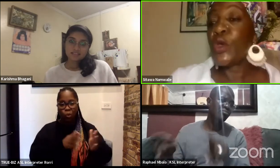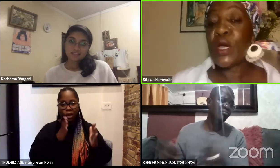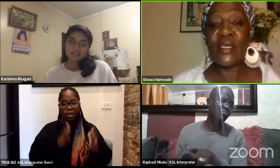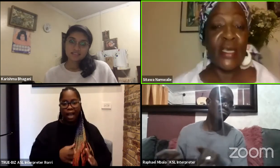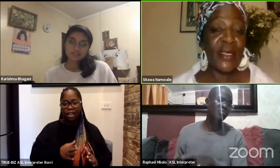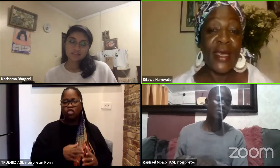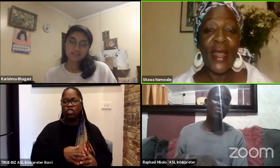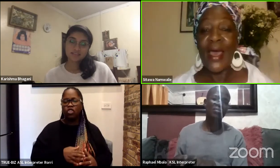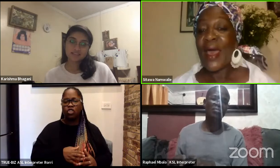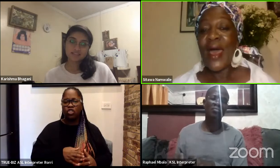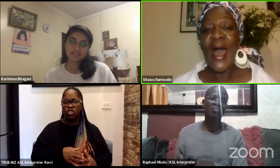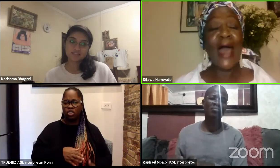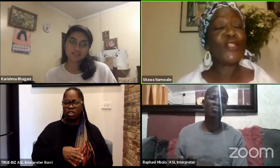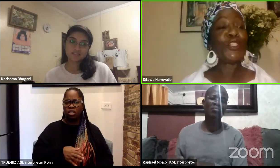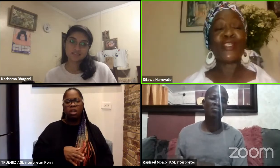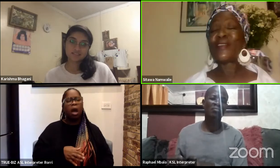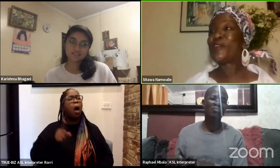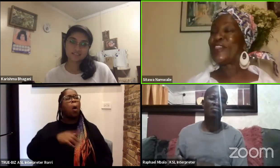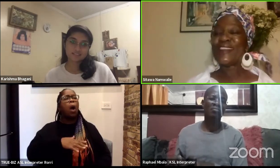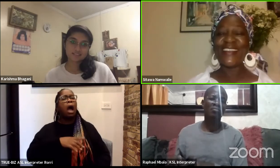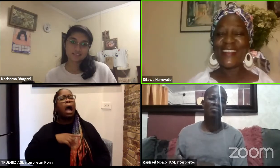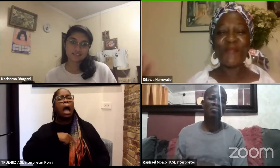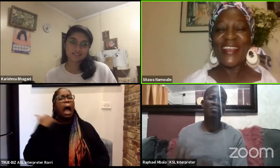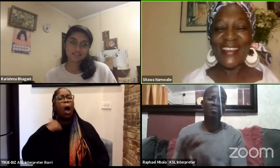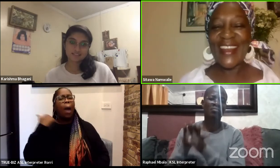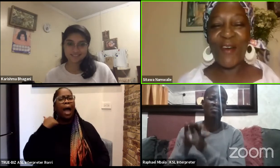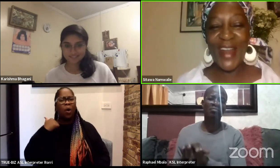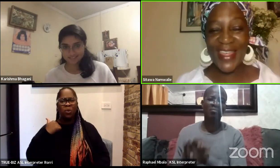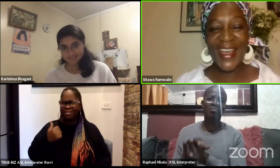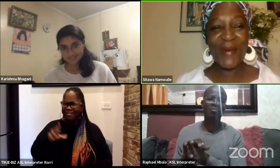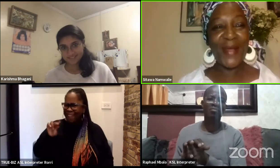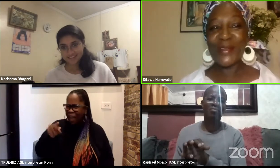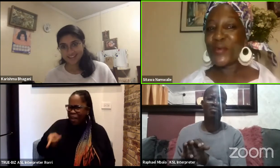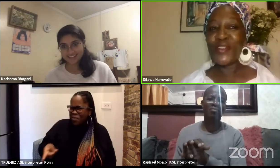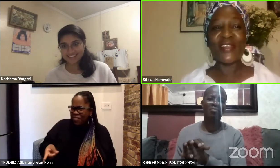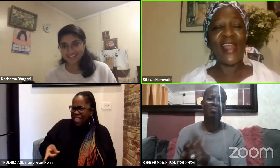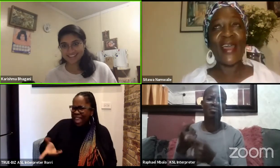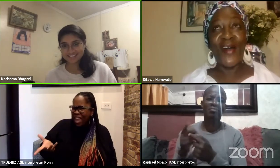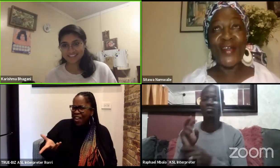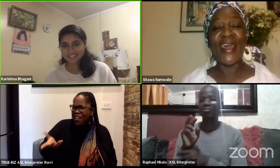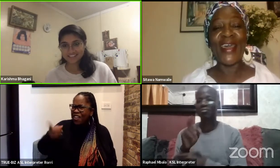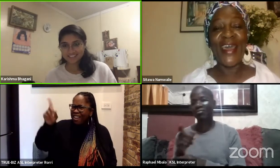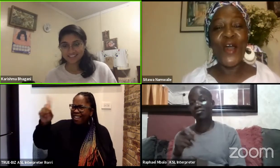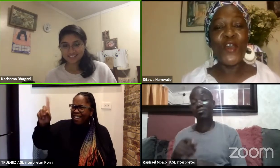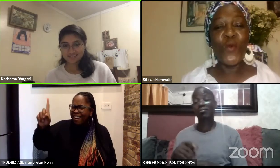when you can see it in, and it's amazing now when I think about it, we were just like okay,